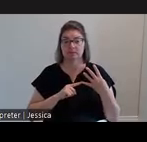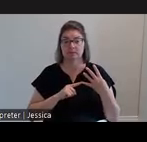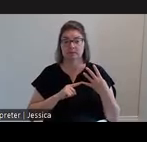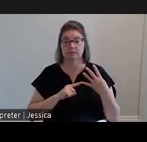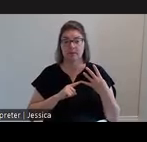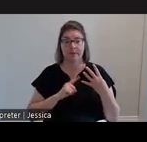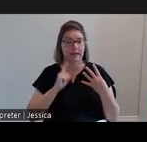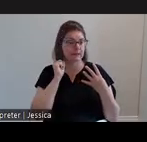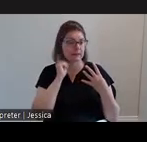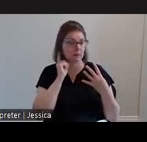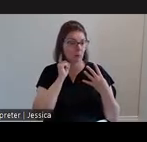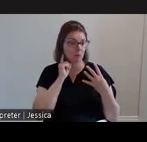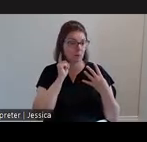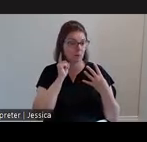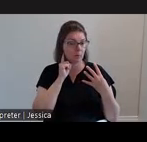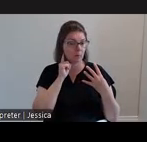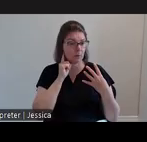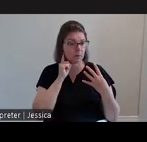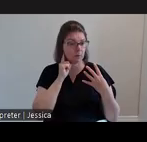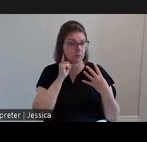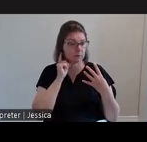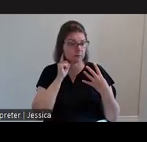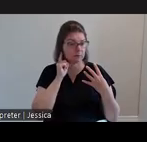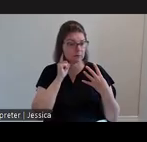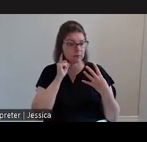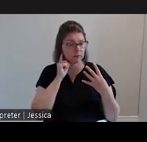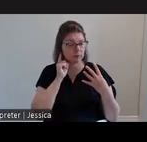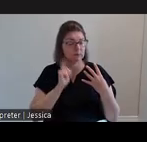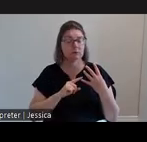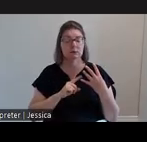or, uh, volume concerns. So, for those with, um,